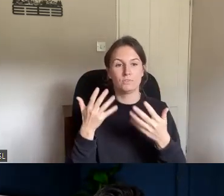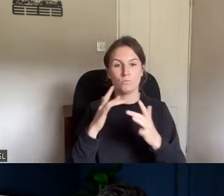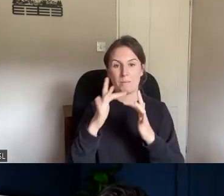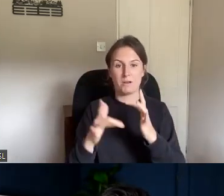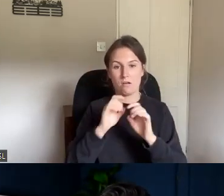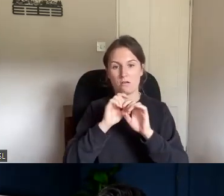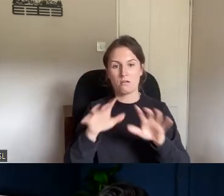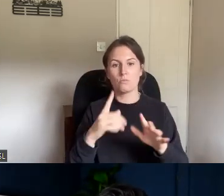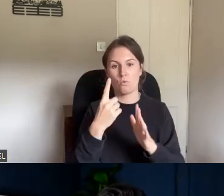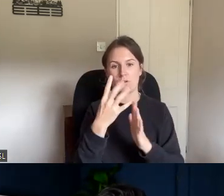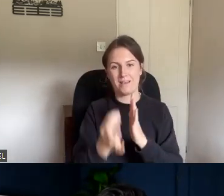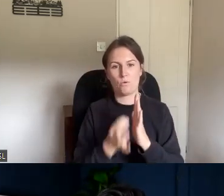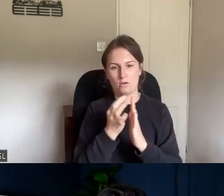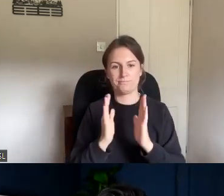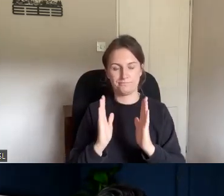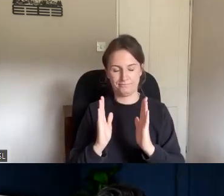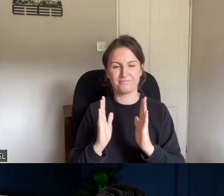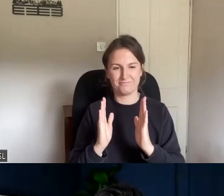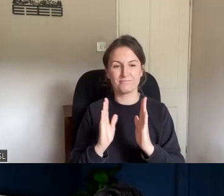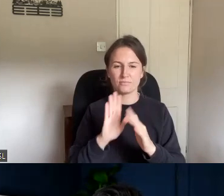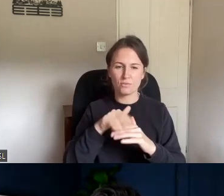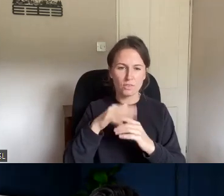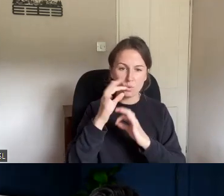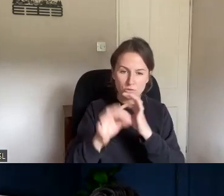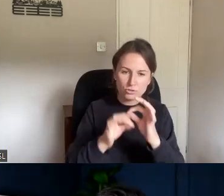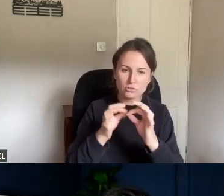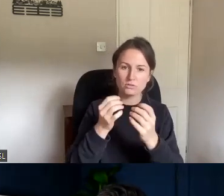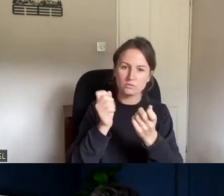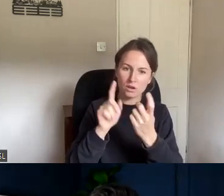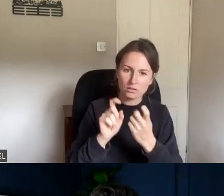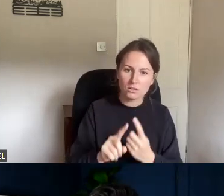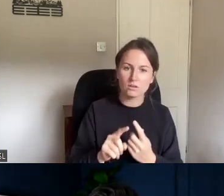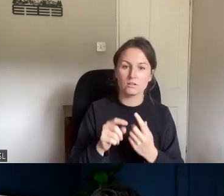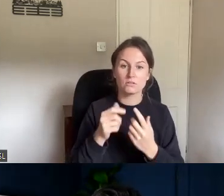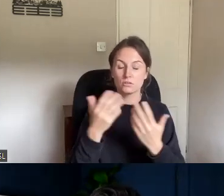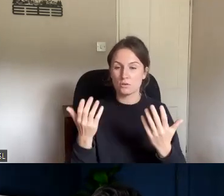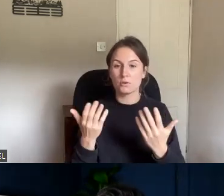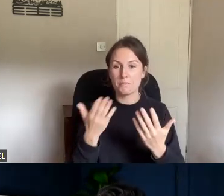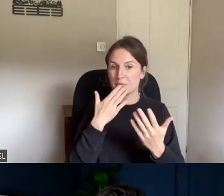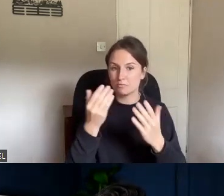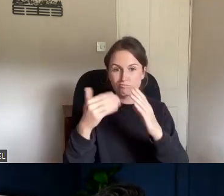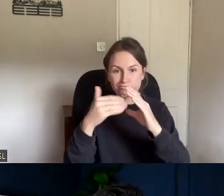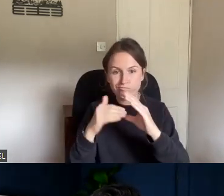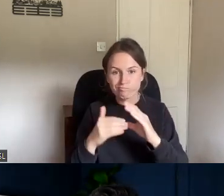and it is all about questions and answers, so please add them in to the Q&A function,